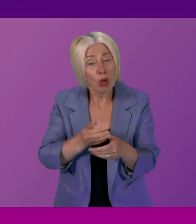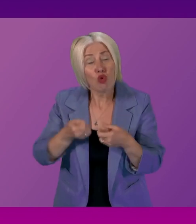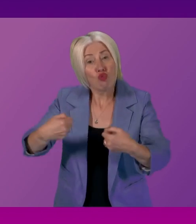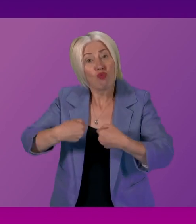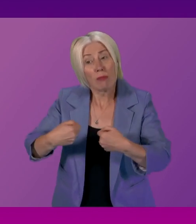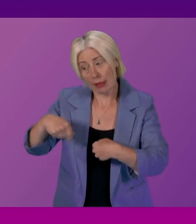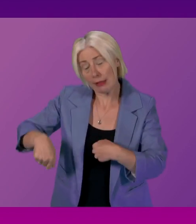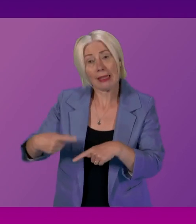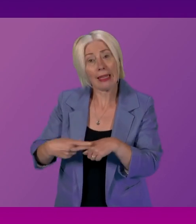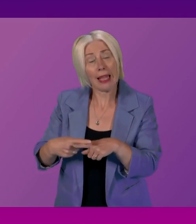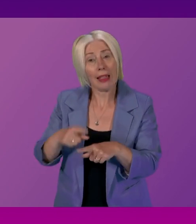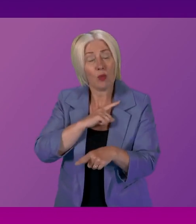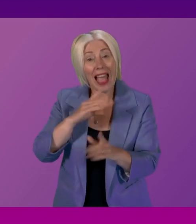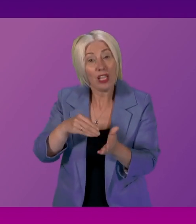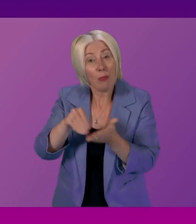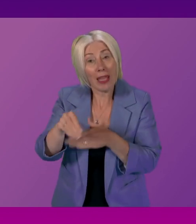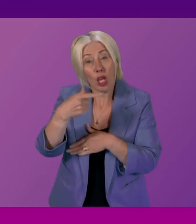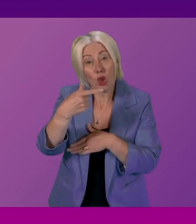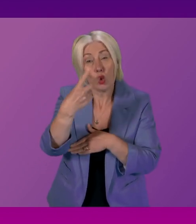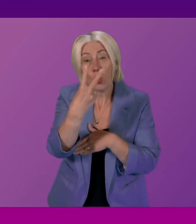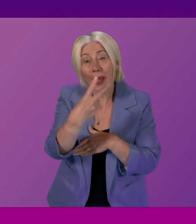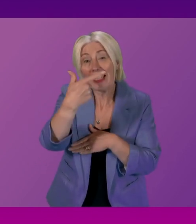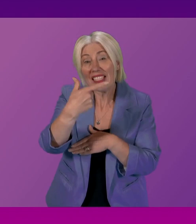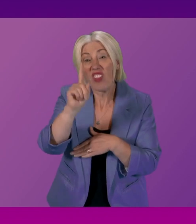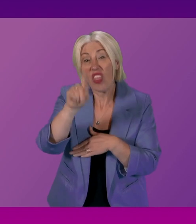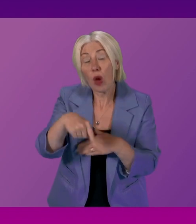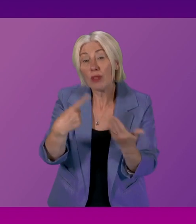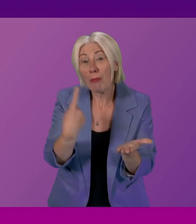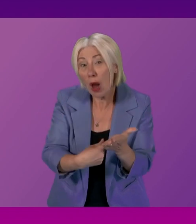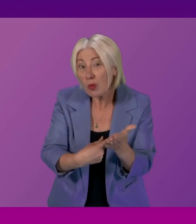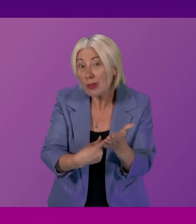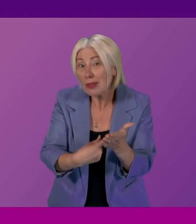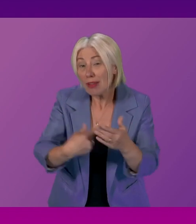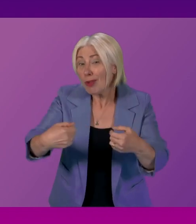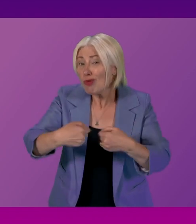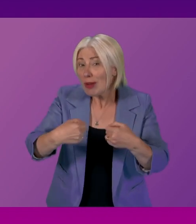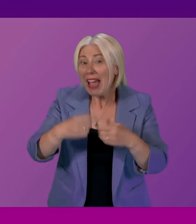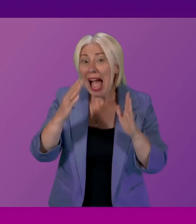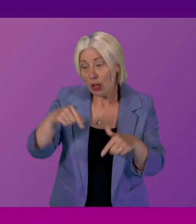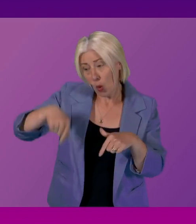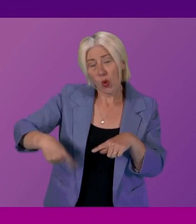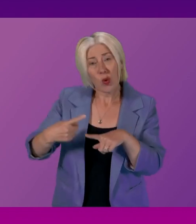pay £27,000 for it—she went south of the border to get it.